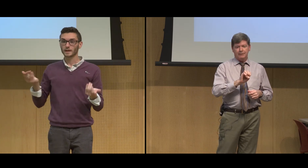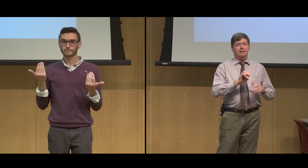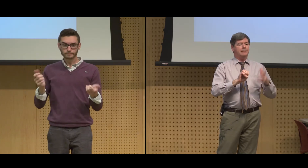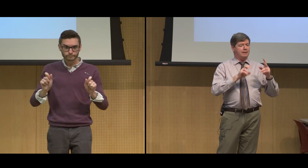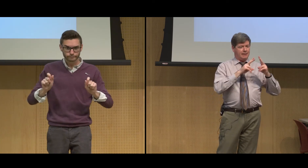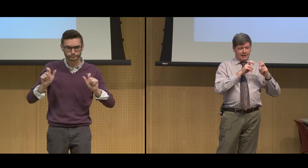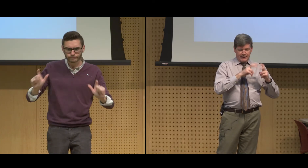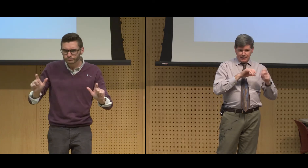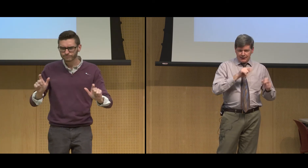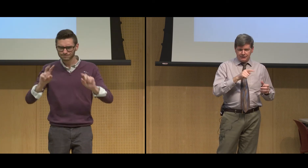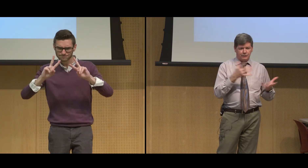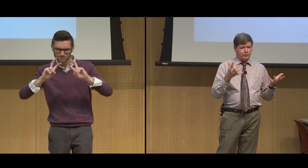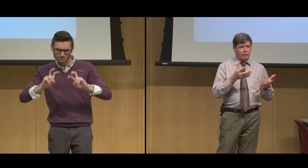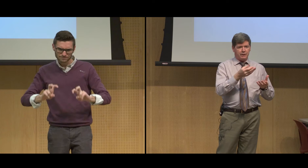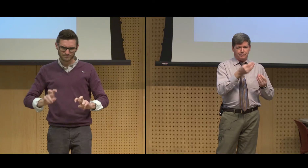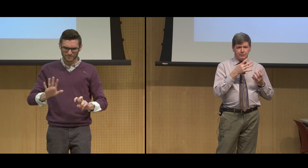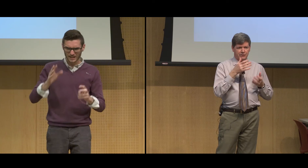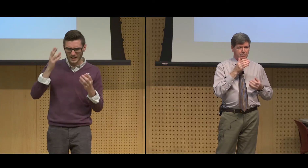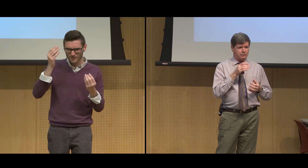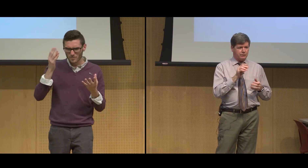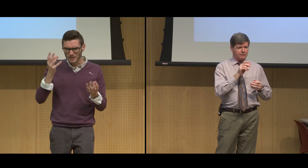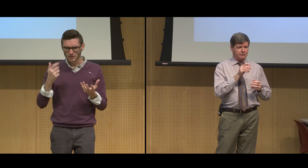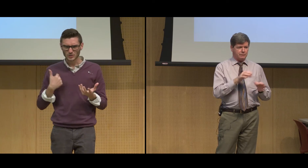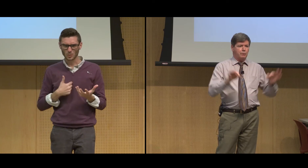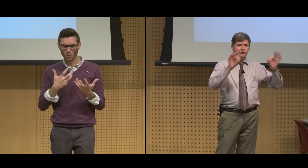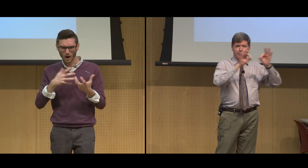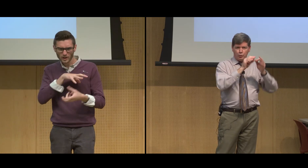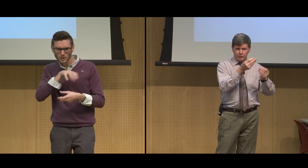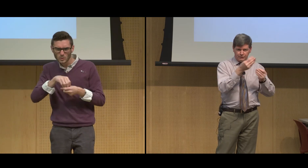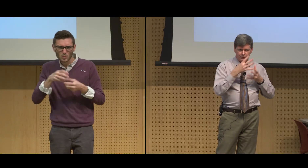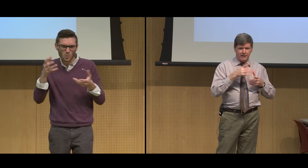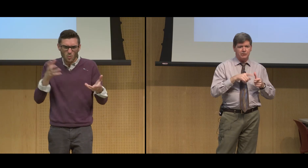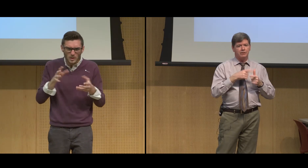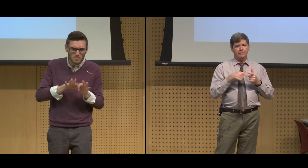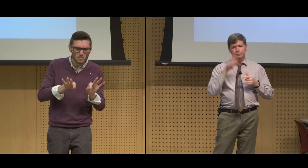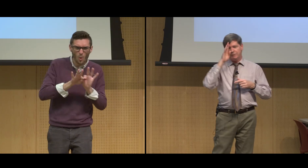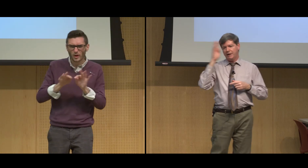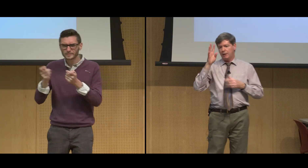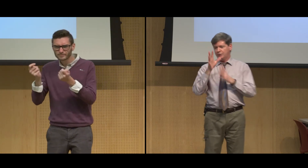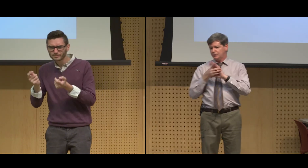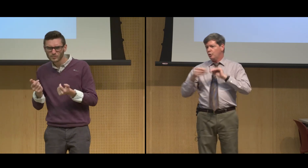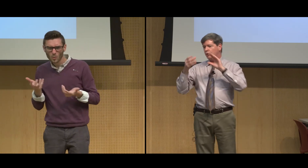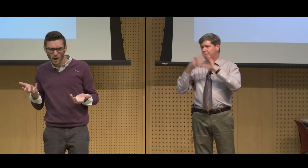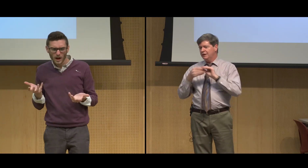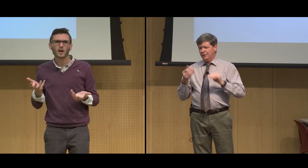and analyze it for what information was most important information, and then we'd make up a story about why would